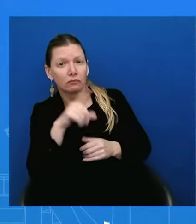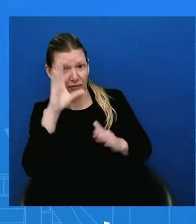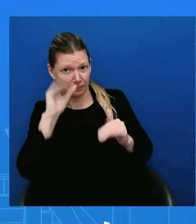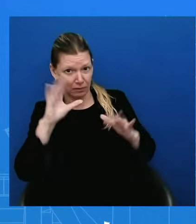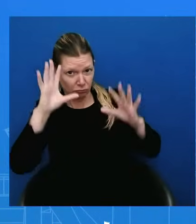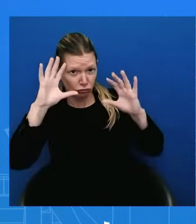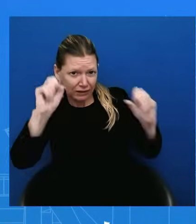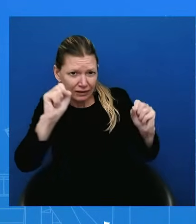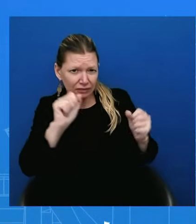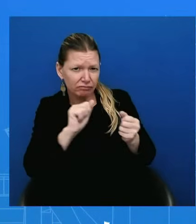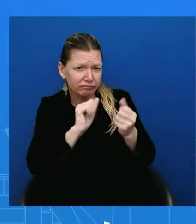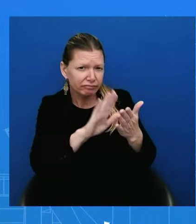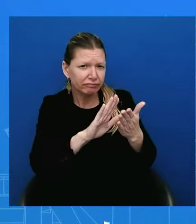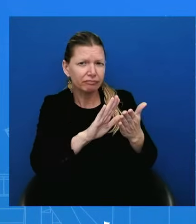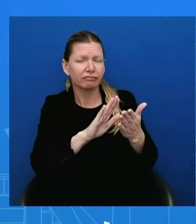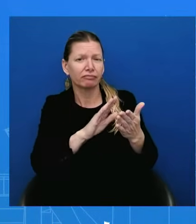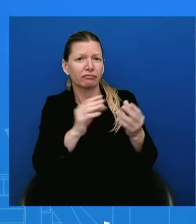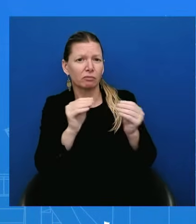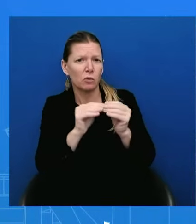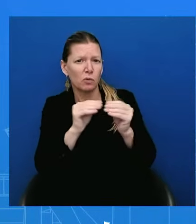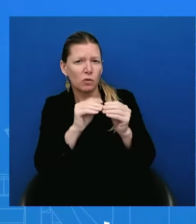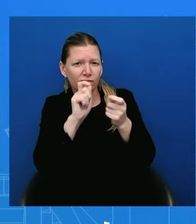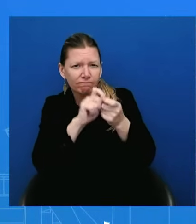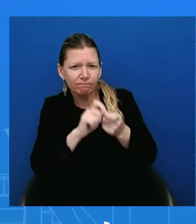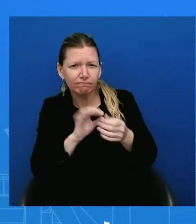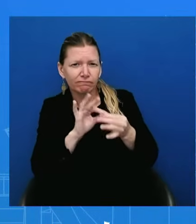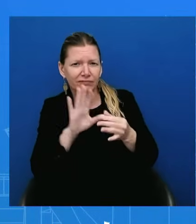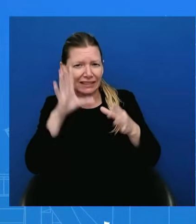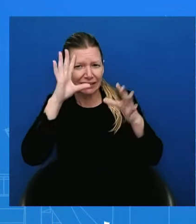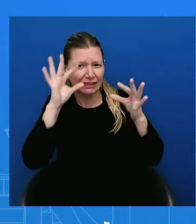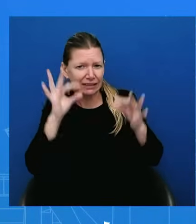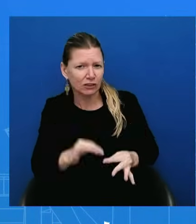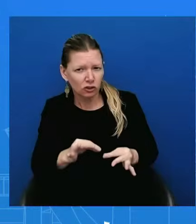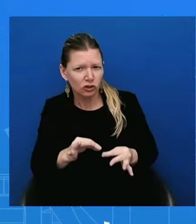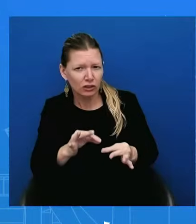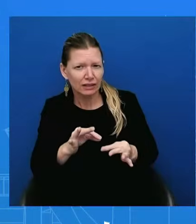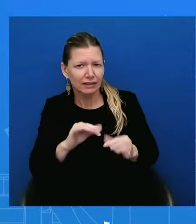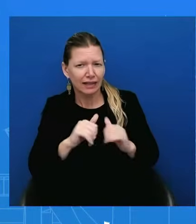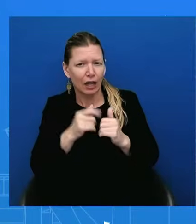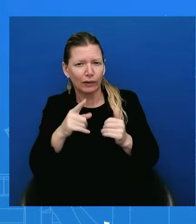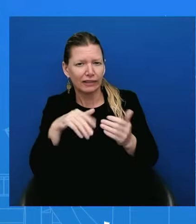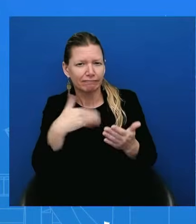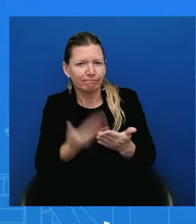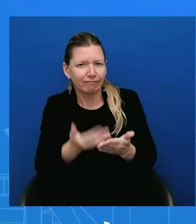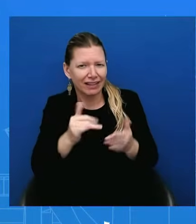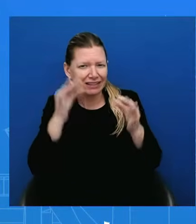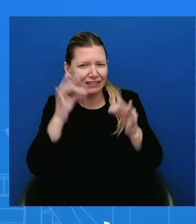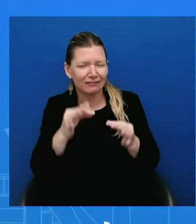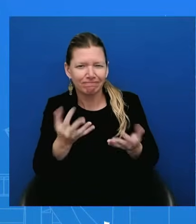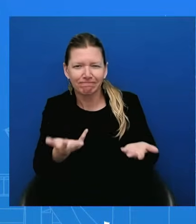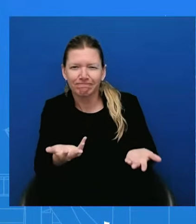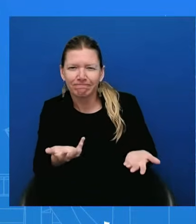The Press: -- we don’t feel that we have gotten the clarity about how he made this monumental decision. And so, obviously, we’d love an opportunity